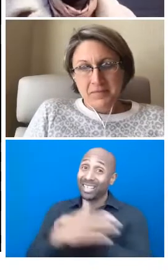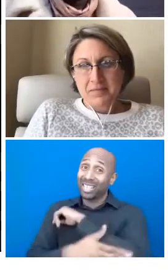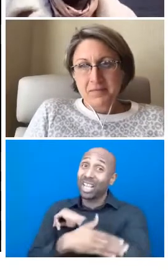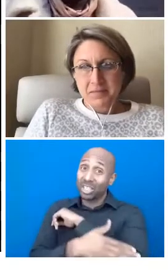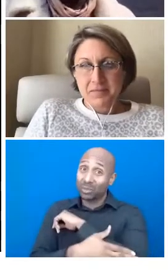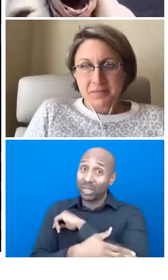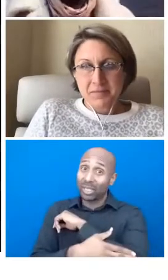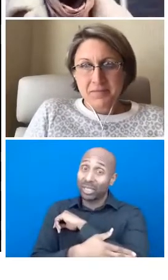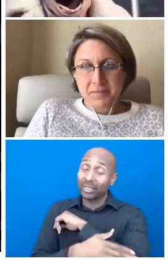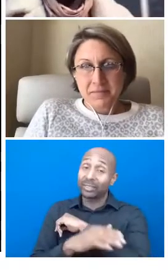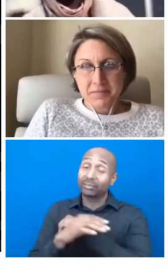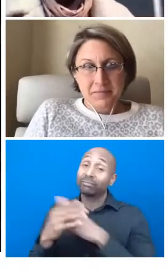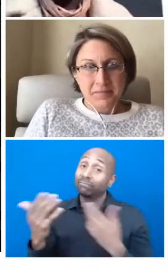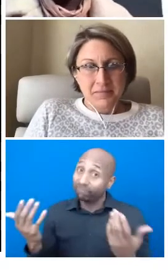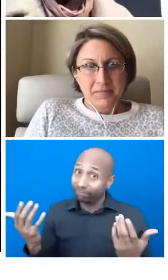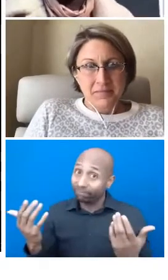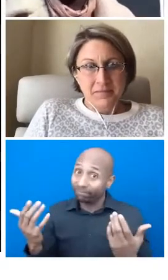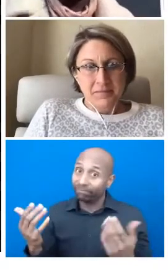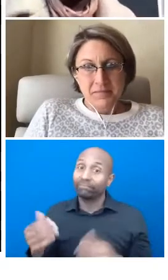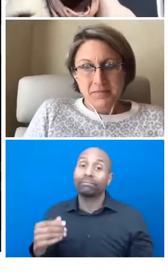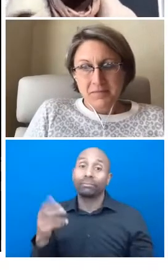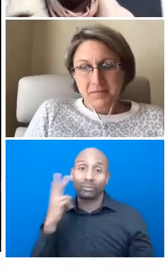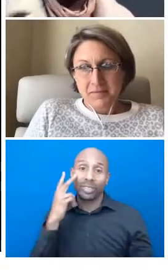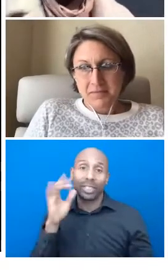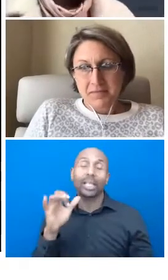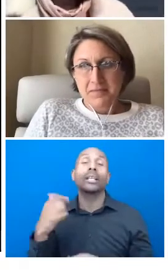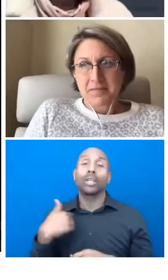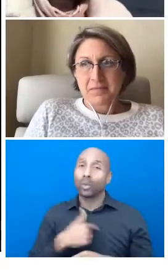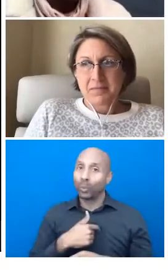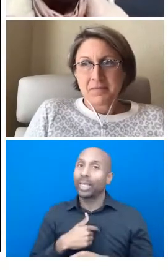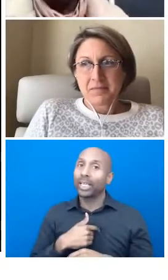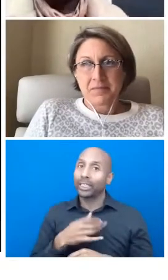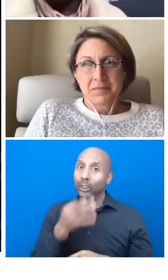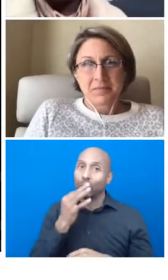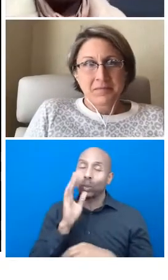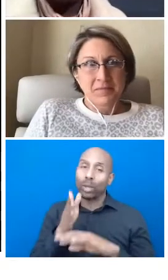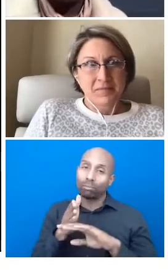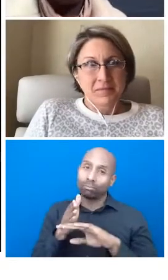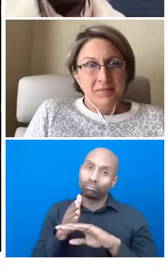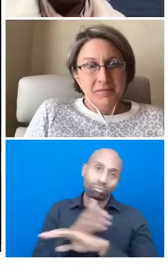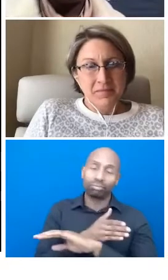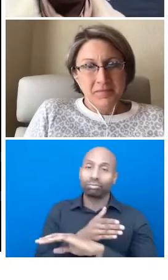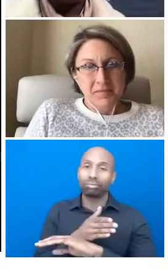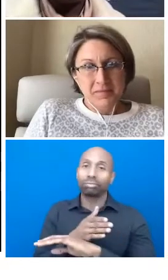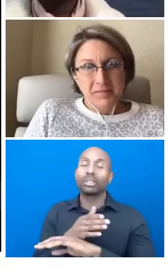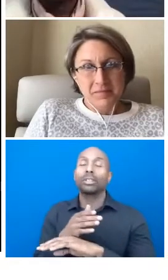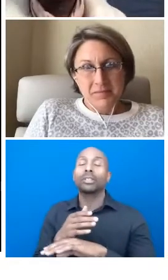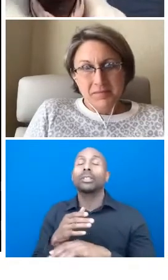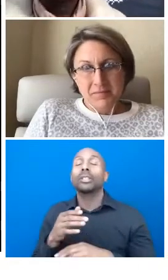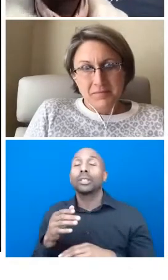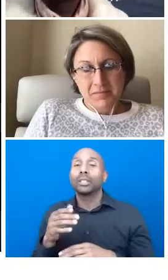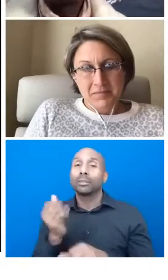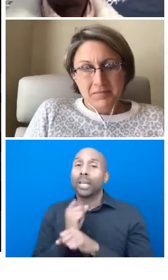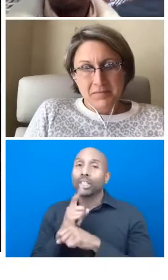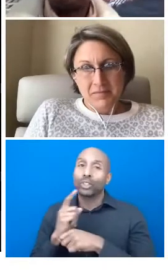It shows, and we're about to beautify it and bring it up to code and make it the best museum